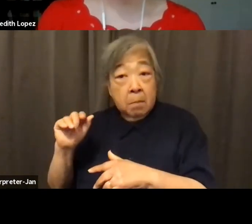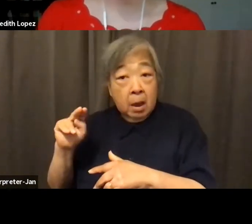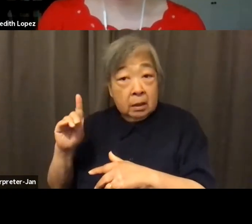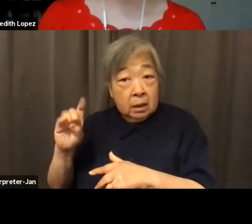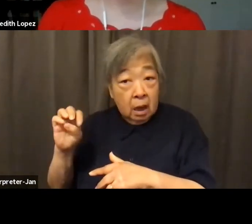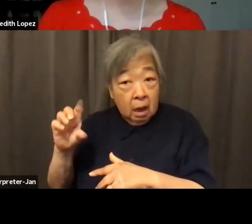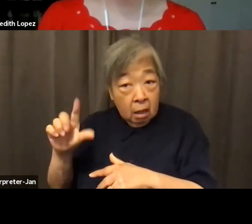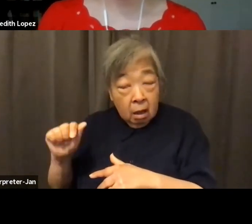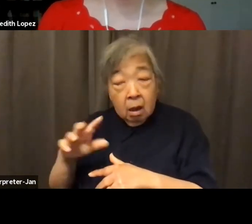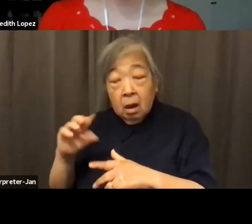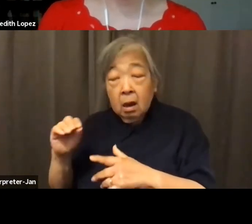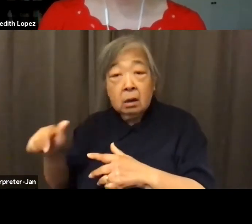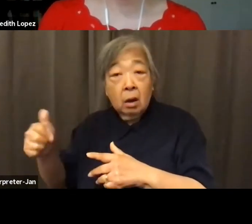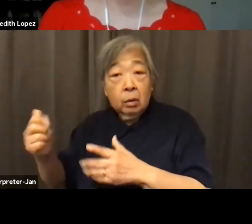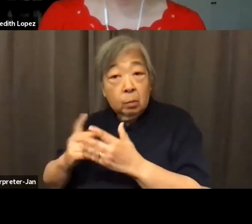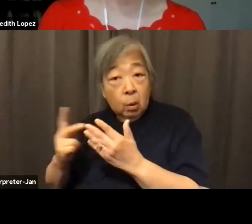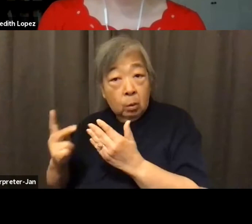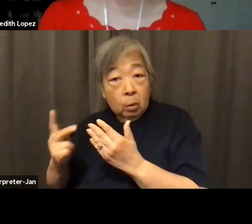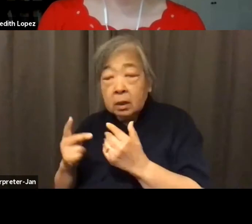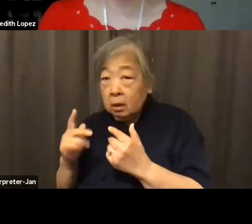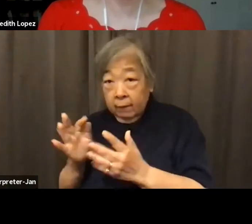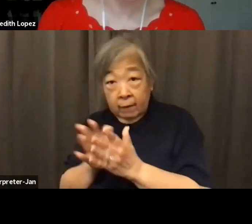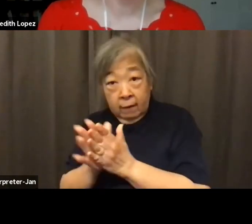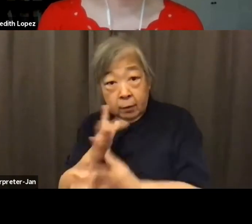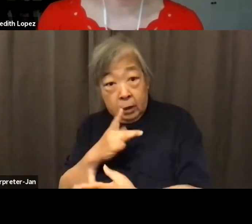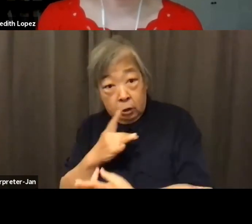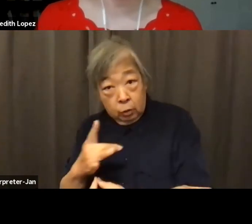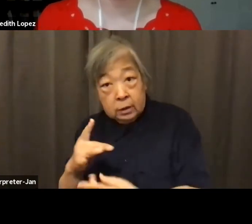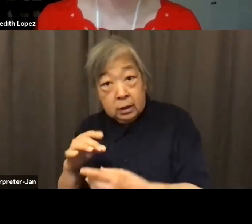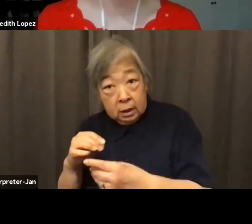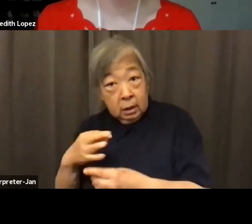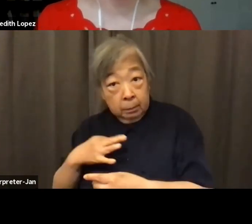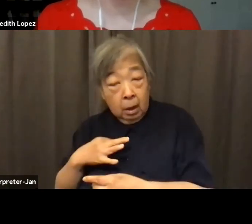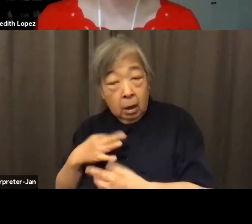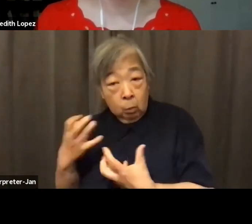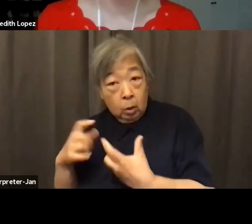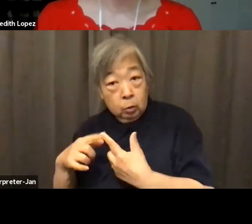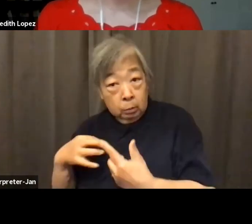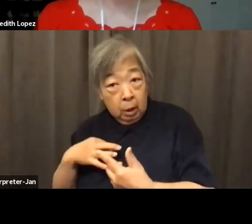Anyone who is interested in the Mandela Washington, in applying for the Mandela Washington Fellowship,